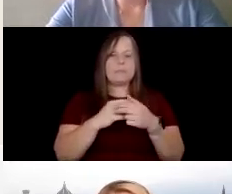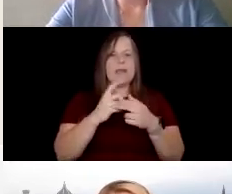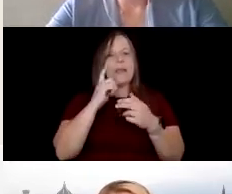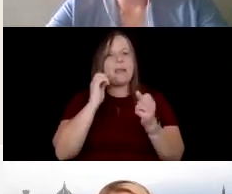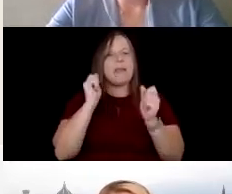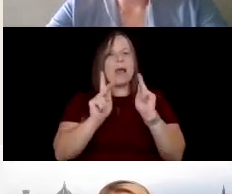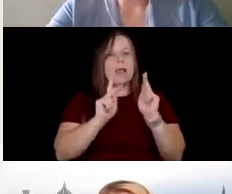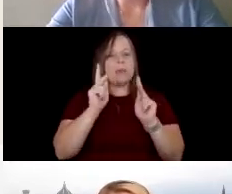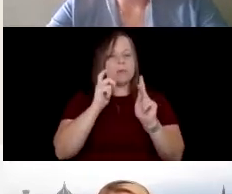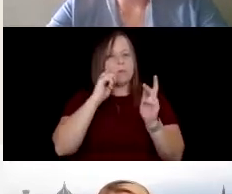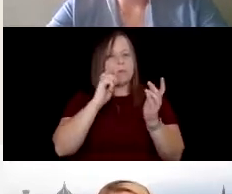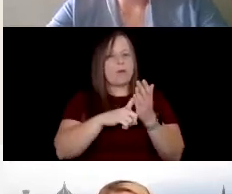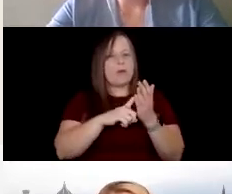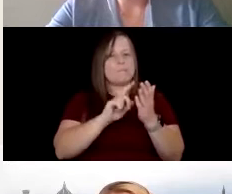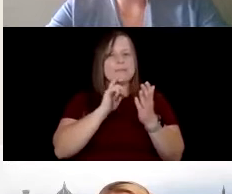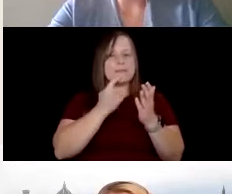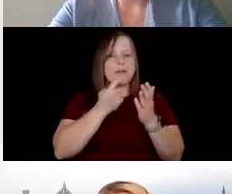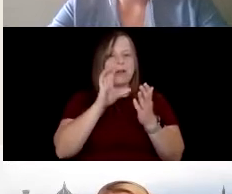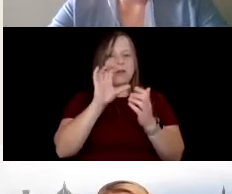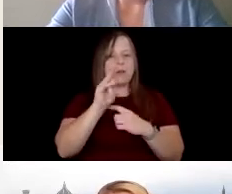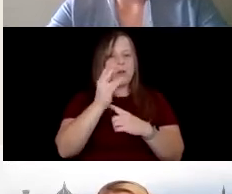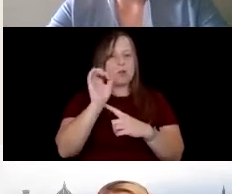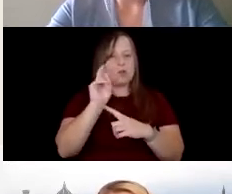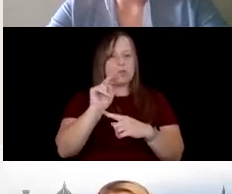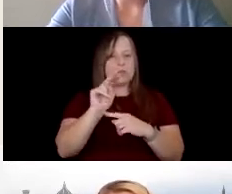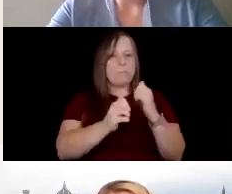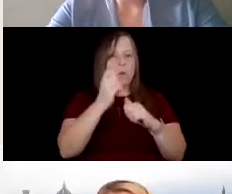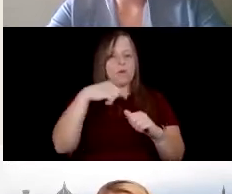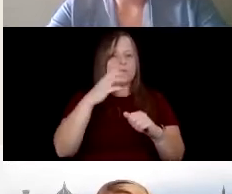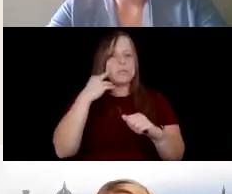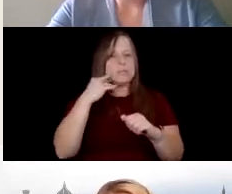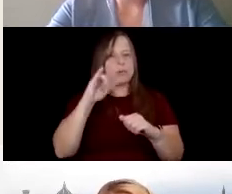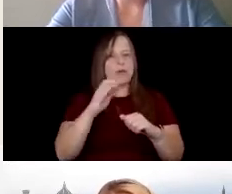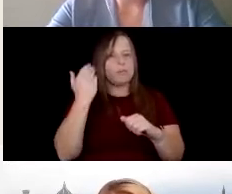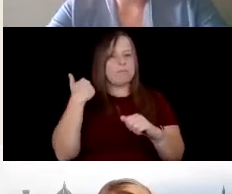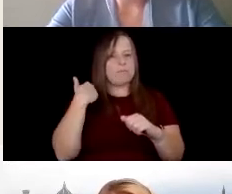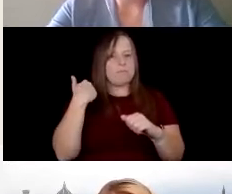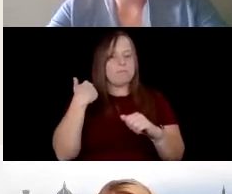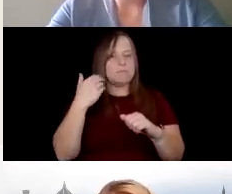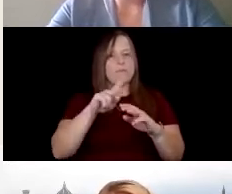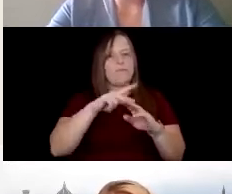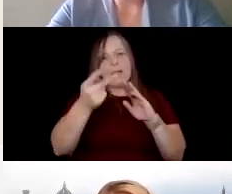don't recognize the severity of concussions because most of us had at least one concussion as a child, you know, falling out of a tree or a sports injury.